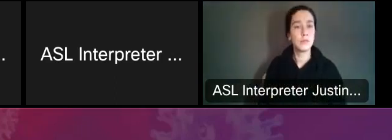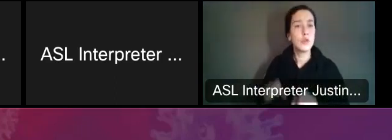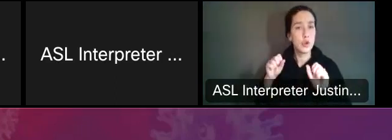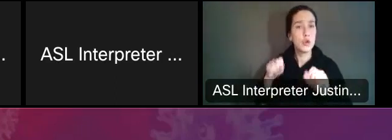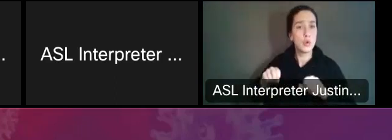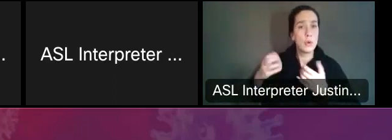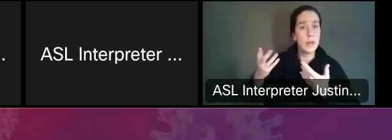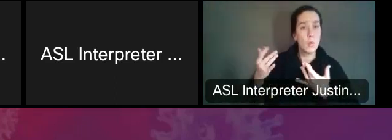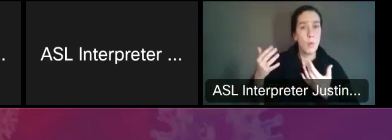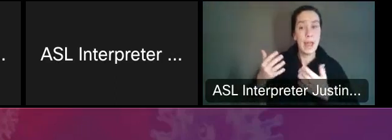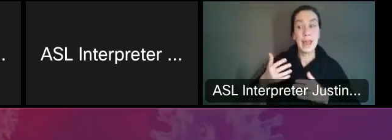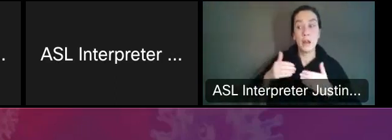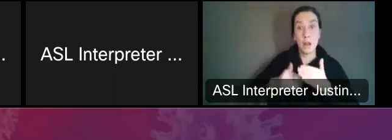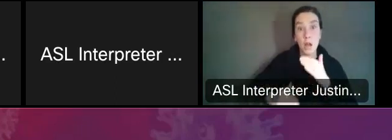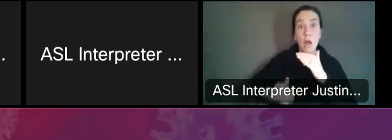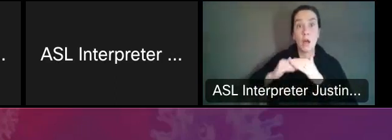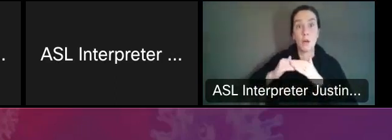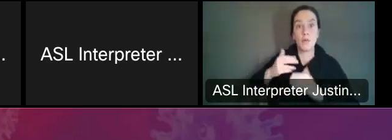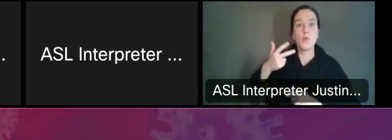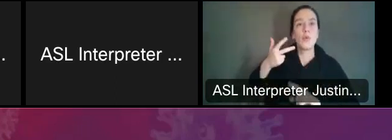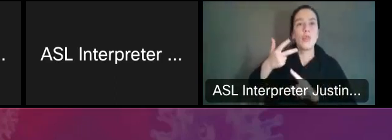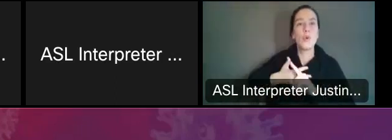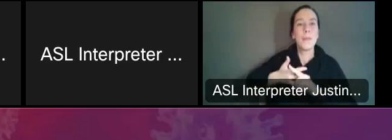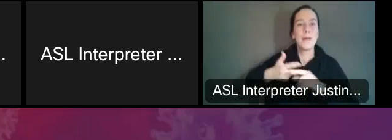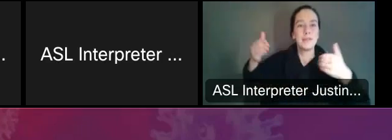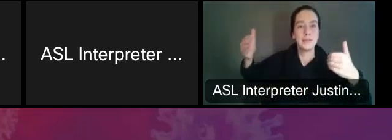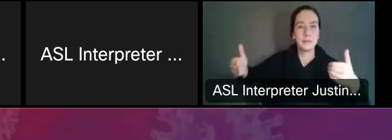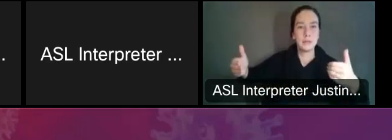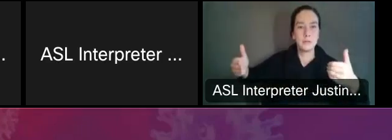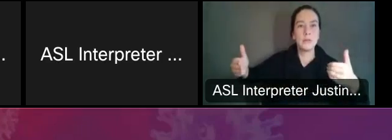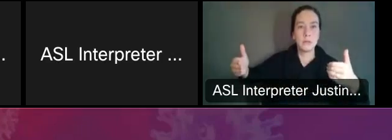They can wait because their illness protected them with a boost.